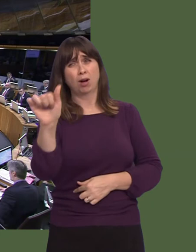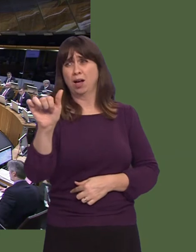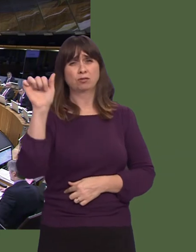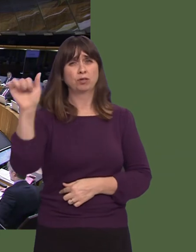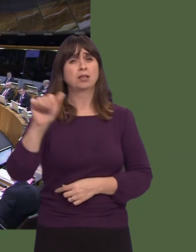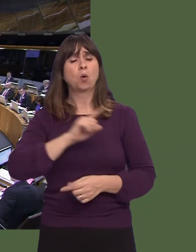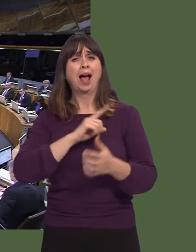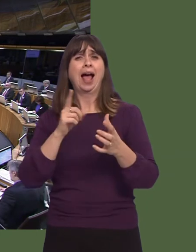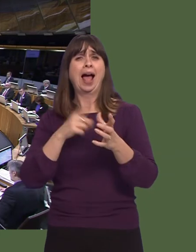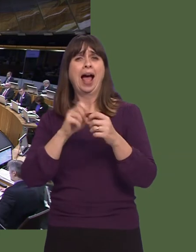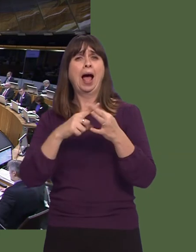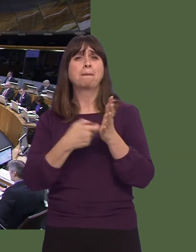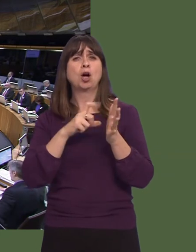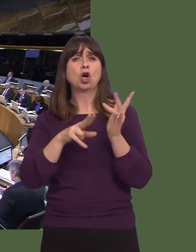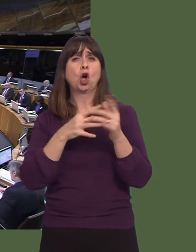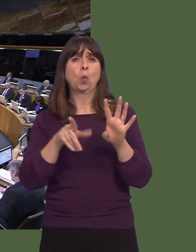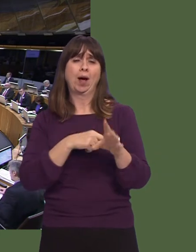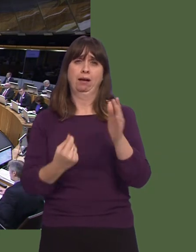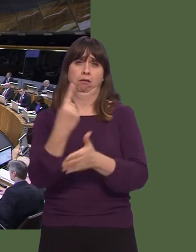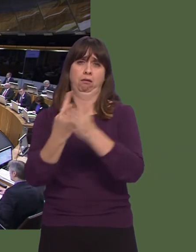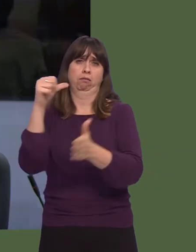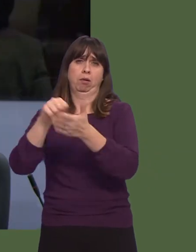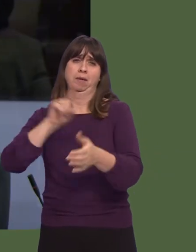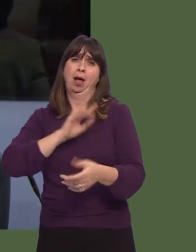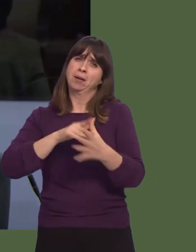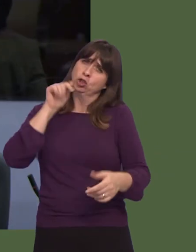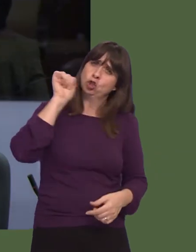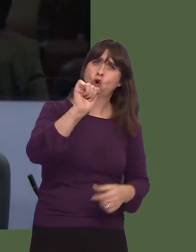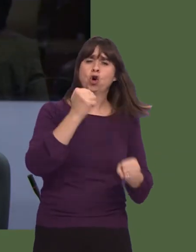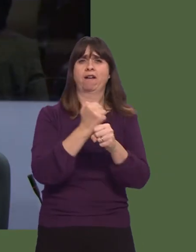Aberconwy now as a result of your Government's policy as regards technical advice note 1,